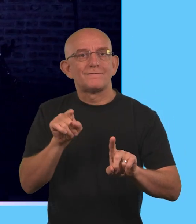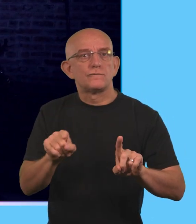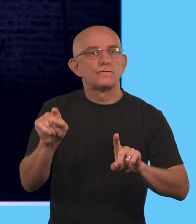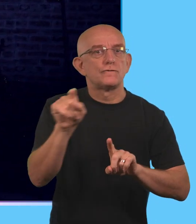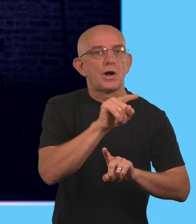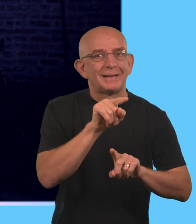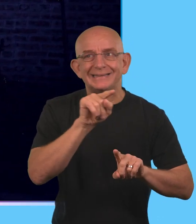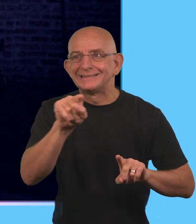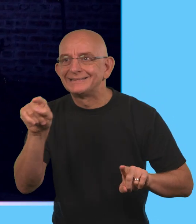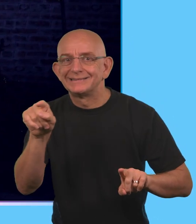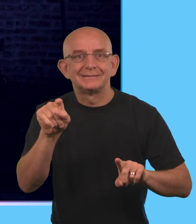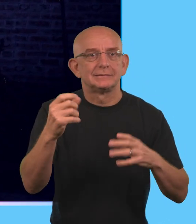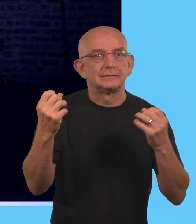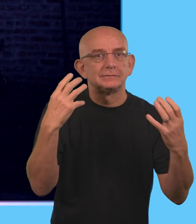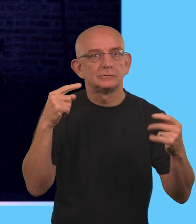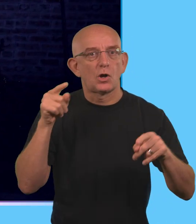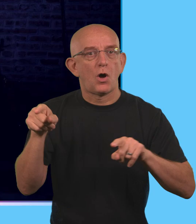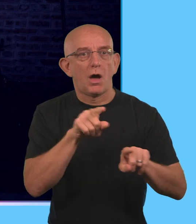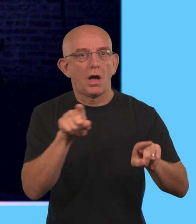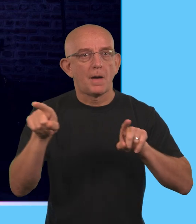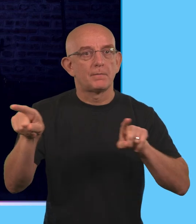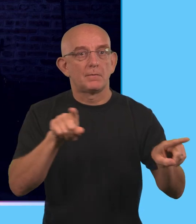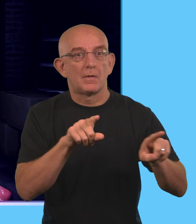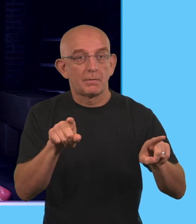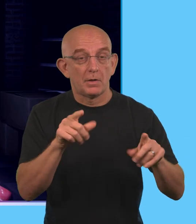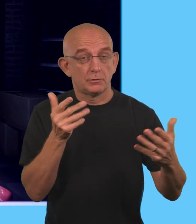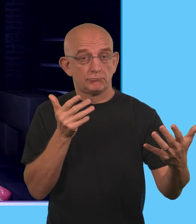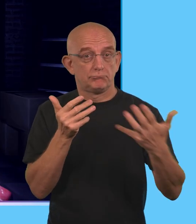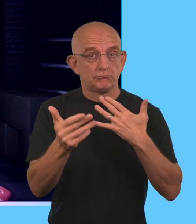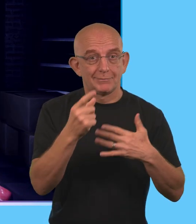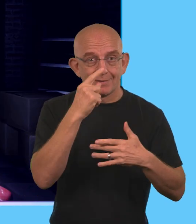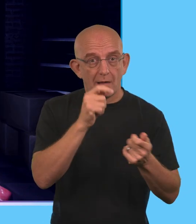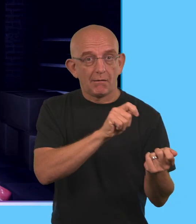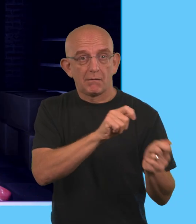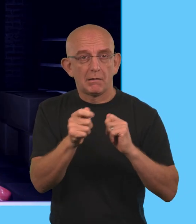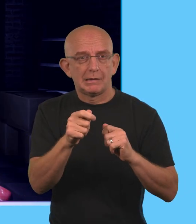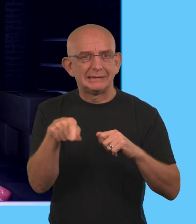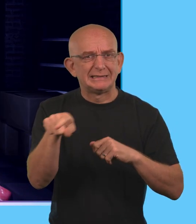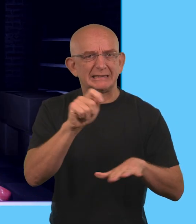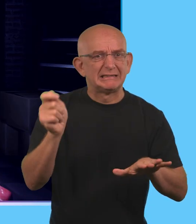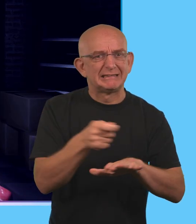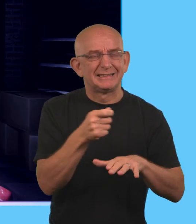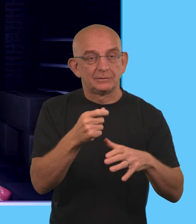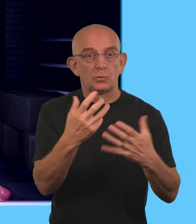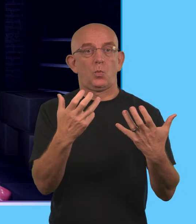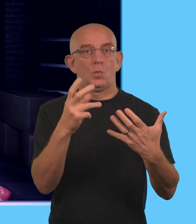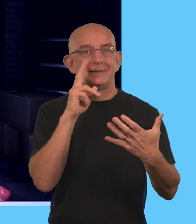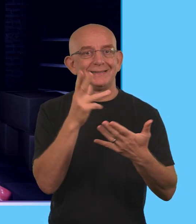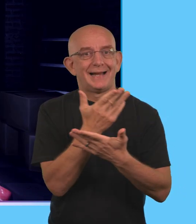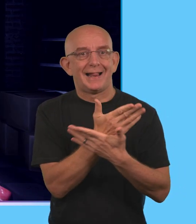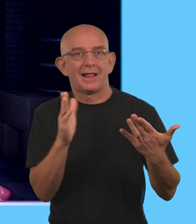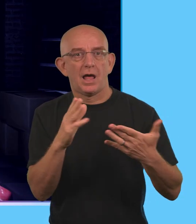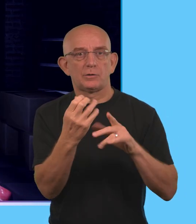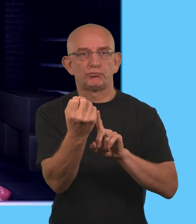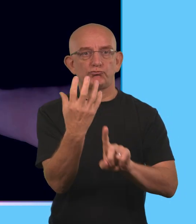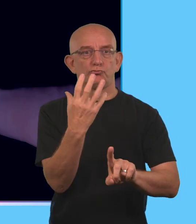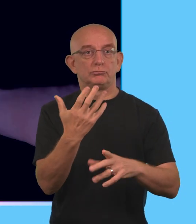but the game can position captions where the sound came from. High contrast mode can render the Sundown Rippers, and any interactable elements,